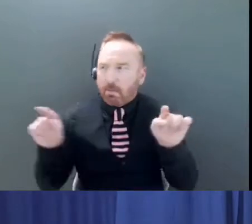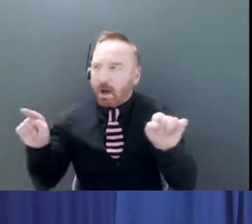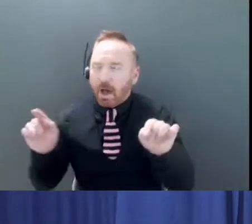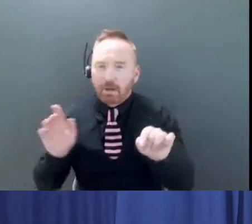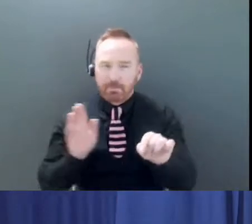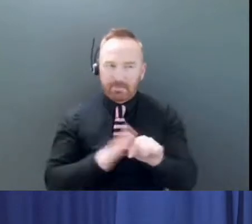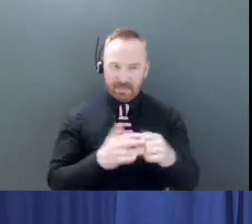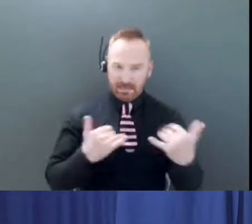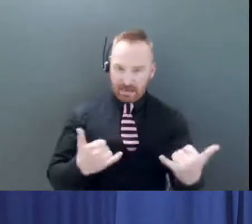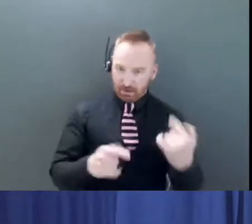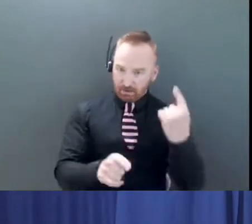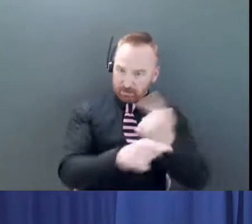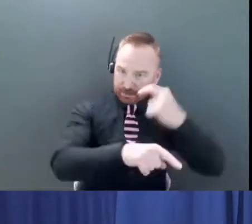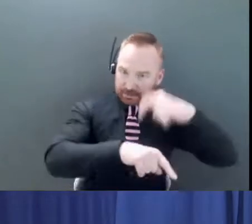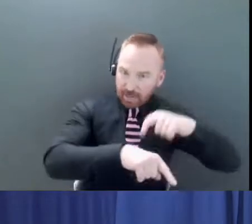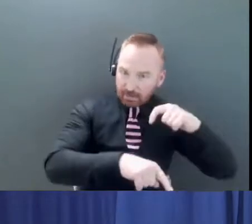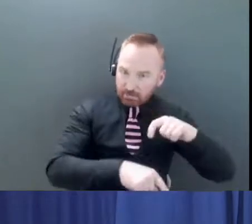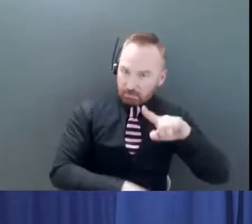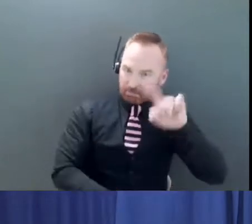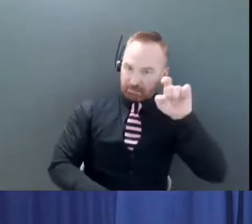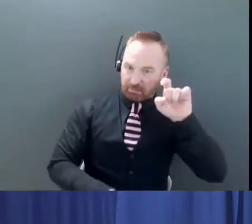recognizing where restrictions can no longer be justified by